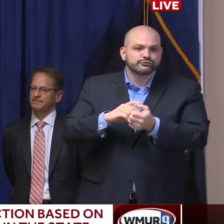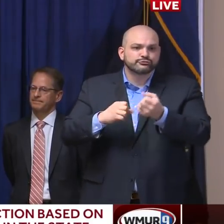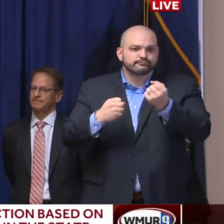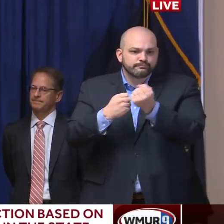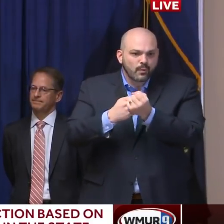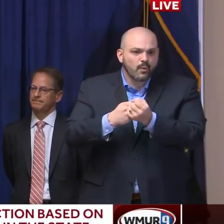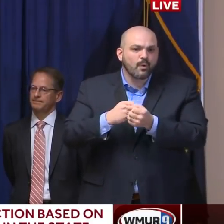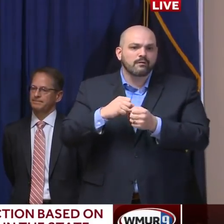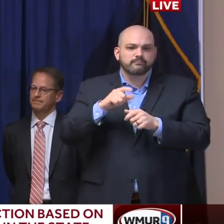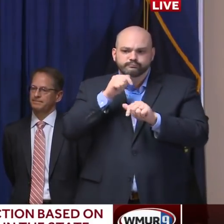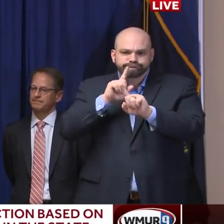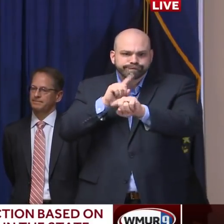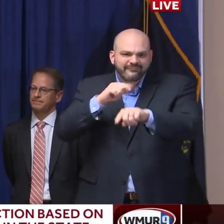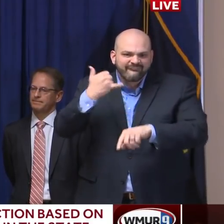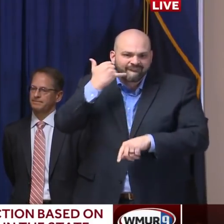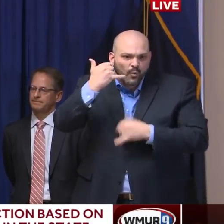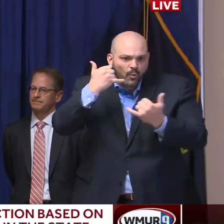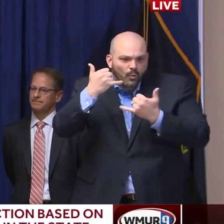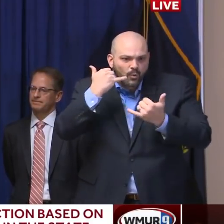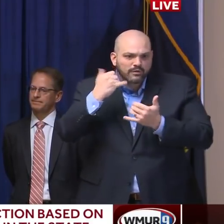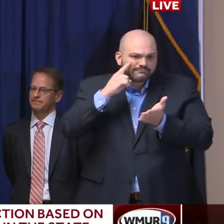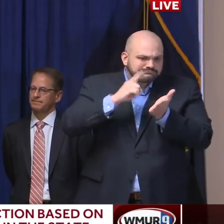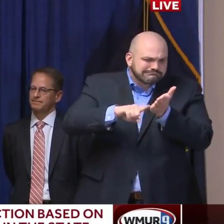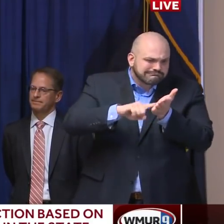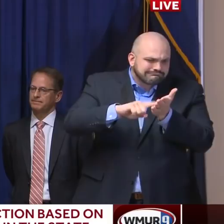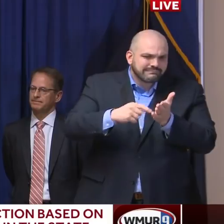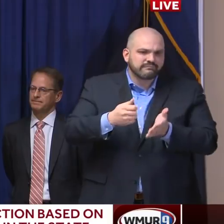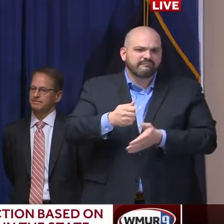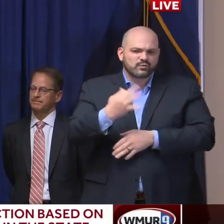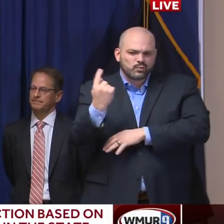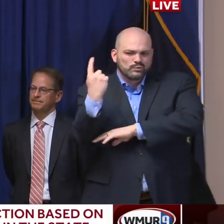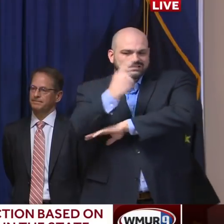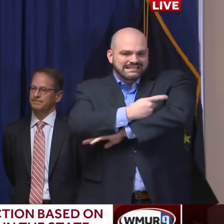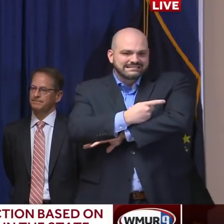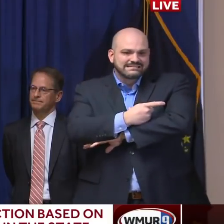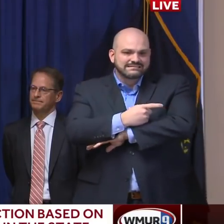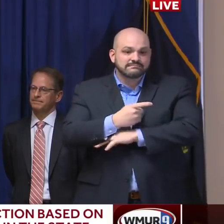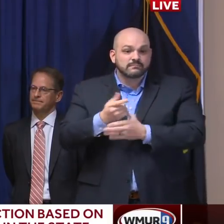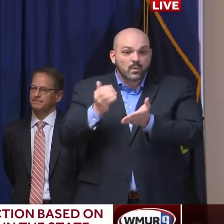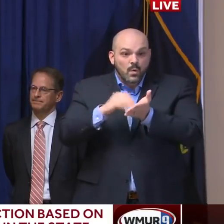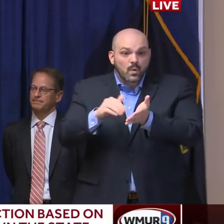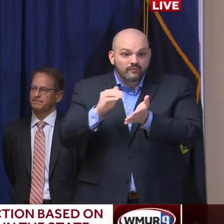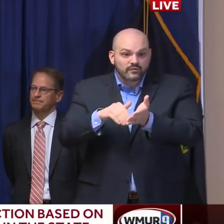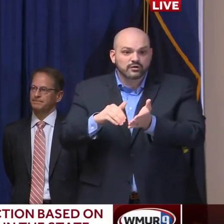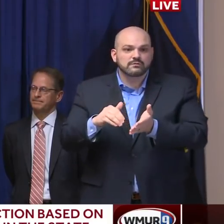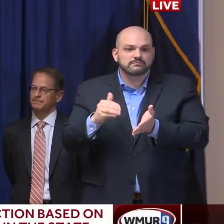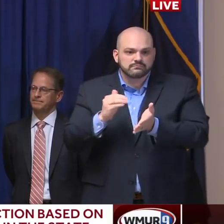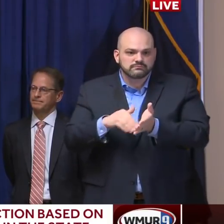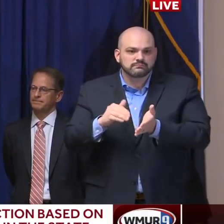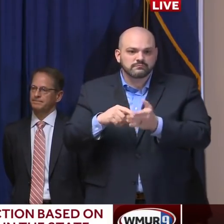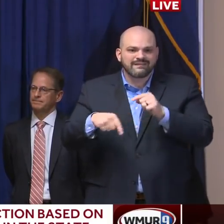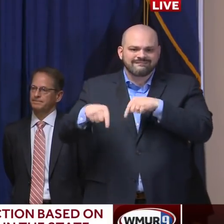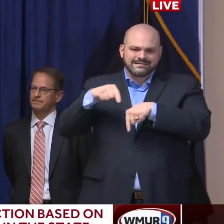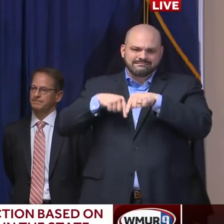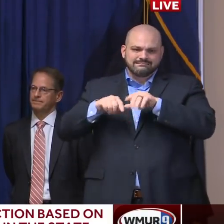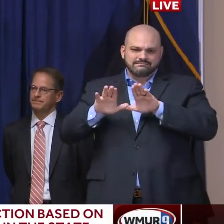NURSES, EPIDEMIOLOGISTS, SUPPORT PEOPLE THAT ARE ON THE GROUND ANSWERING PHONES, DOING THE INVESTIGATIONS. SOMETIMES THE INVESTIGATIONS TAKE TIME.